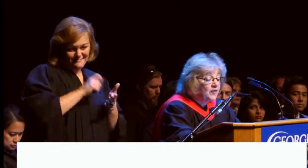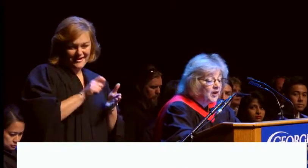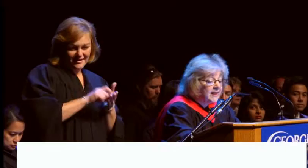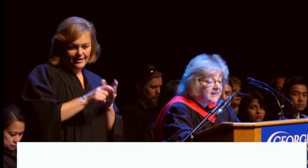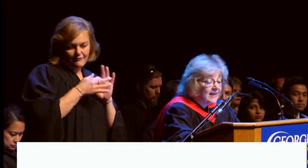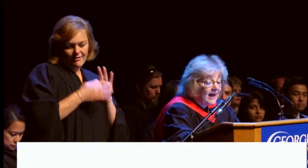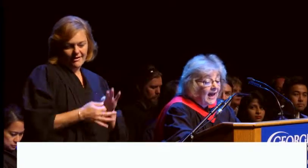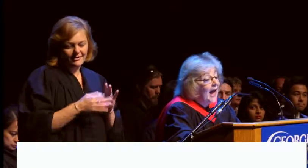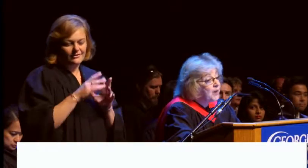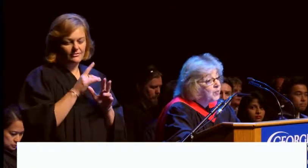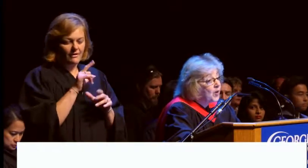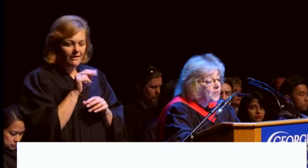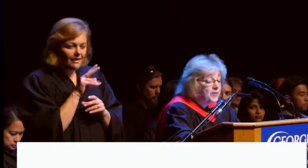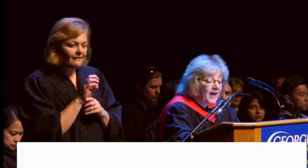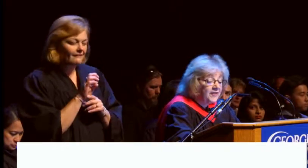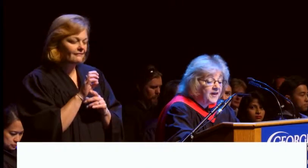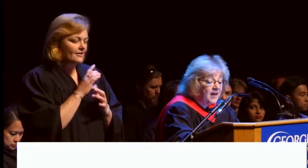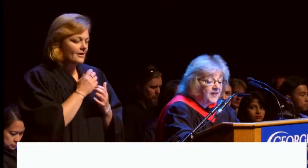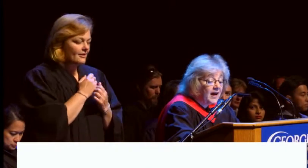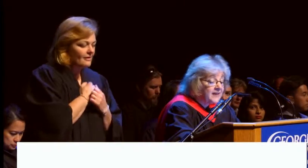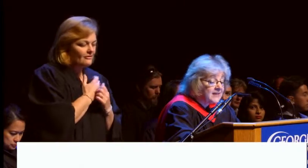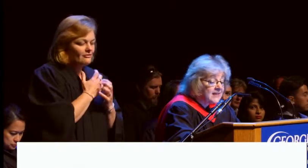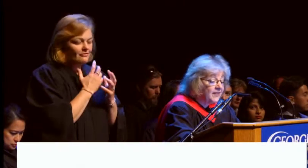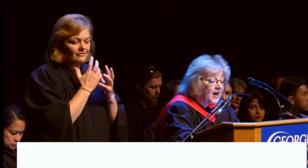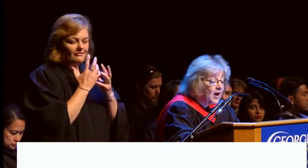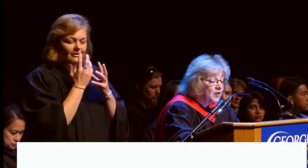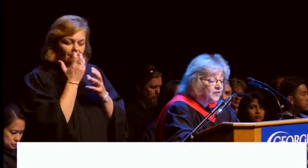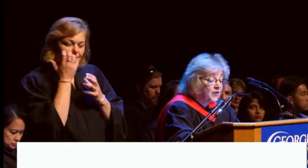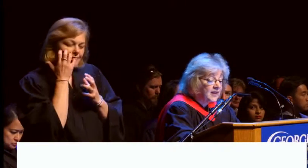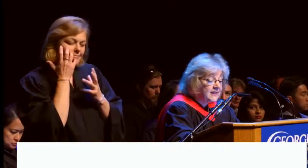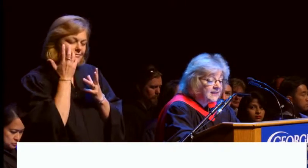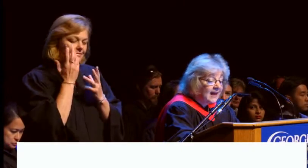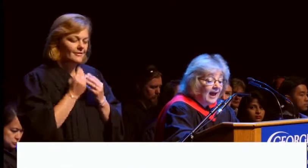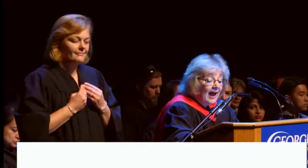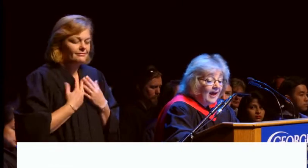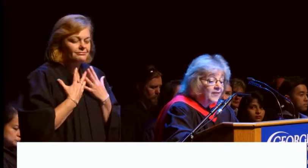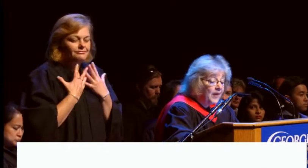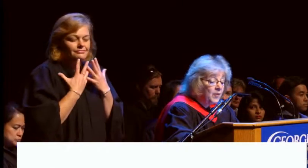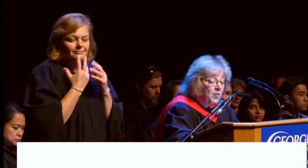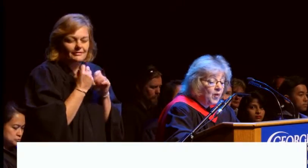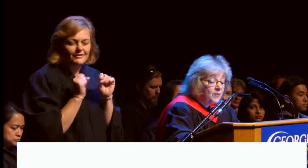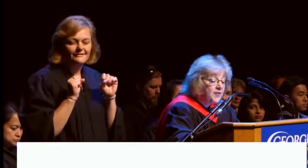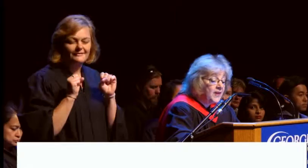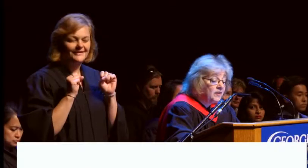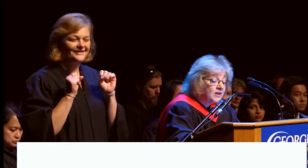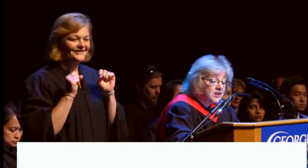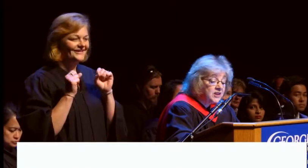FOR IT AND WARMTH AND THE LOVE FOR IT AND THE HUNGER OF IT AND THEN THE WARMTH AND RICHNESS